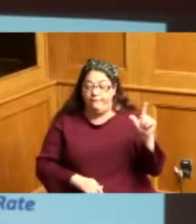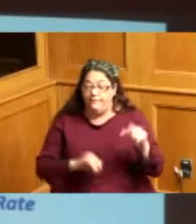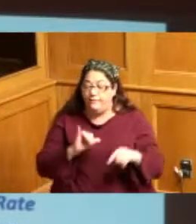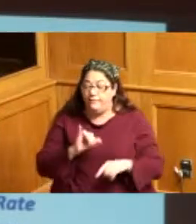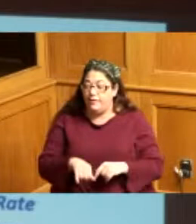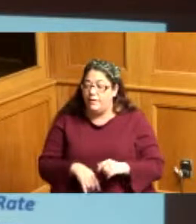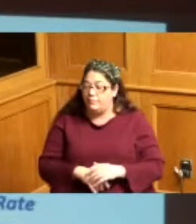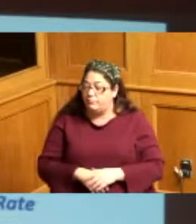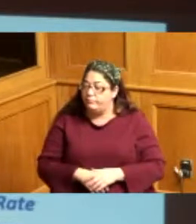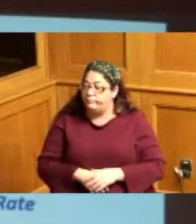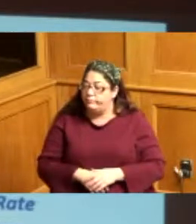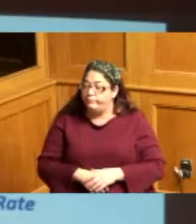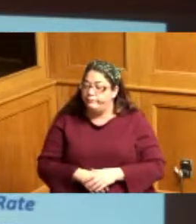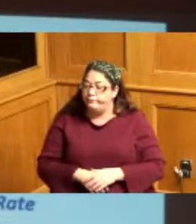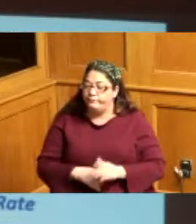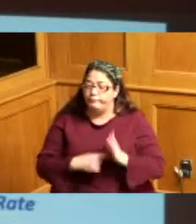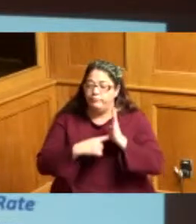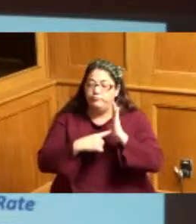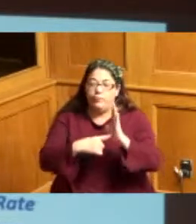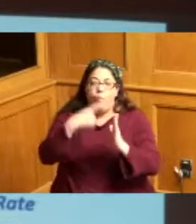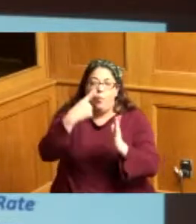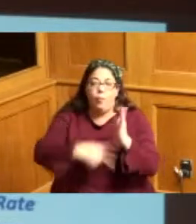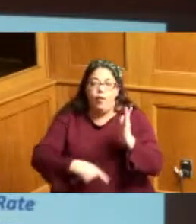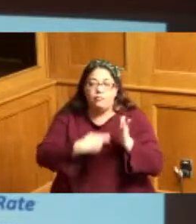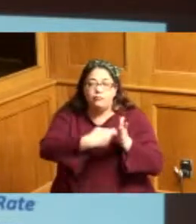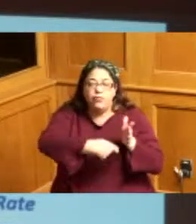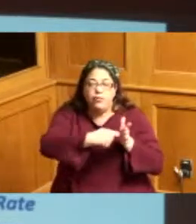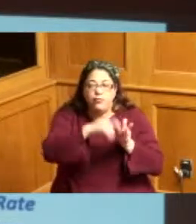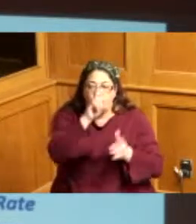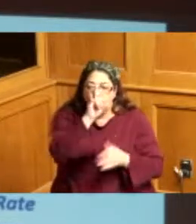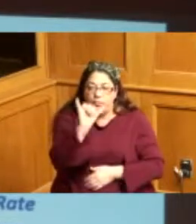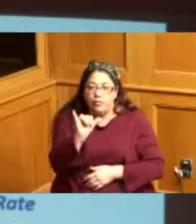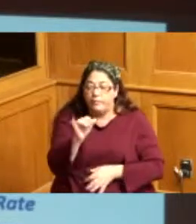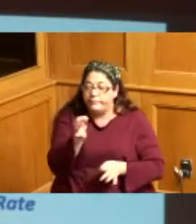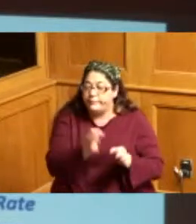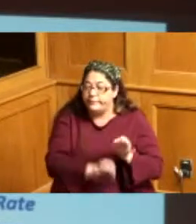shows you what our current rate structure is it's really quite simple it really boils down to